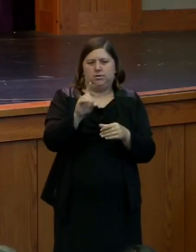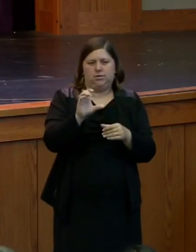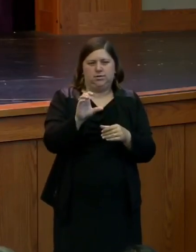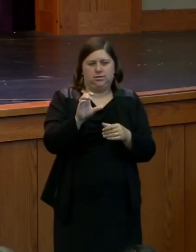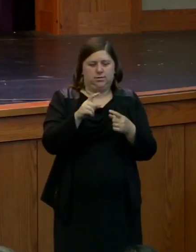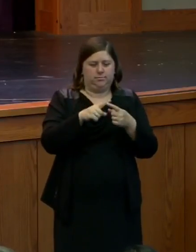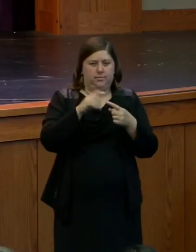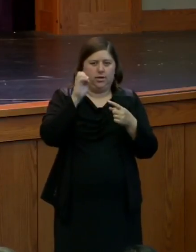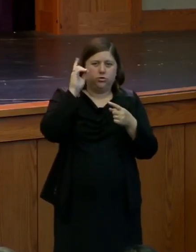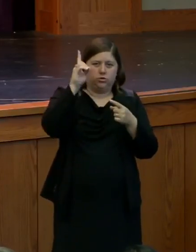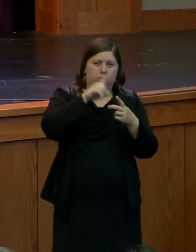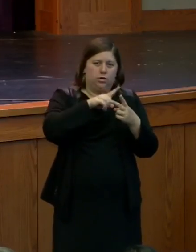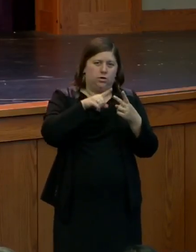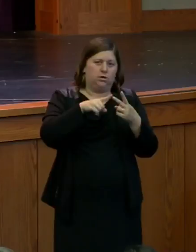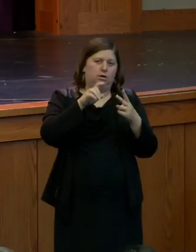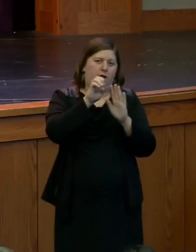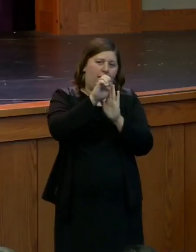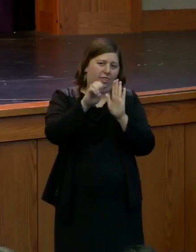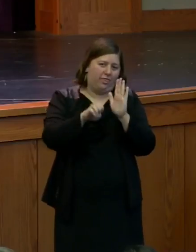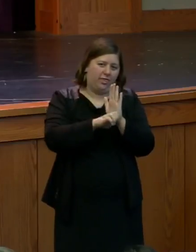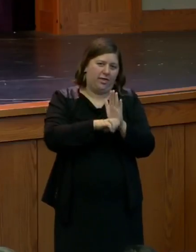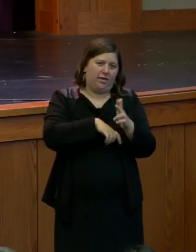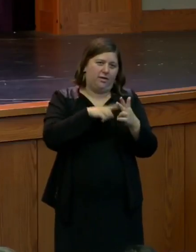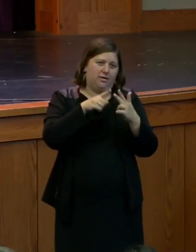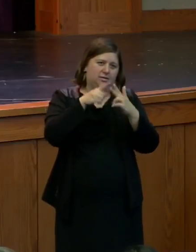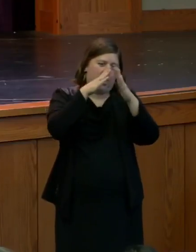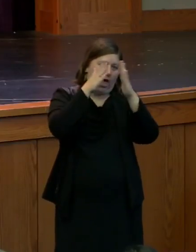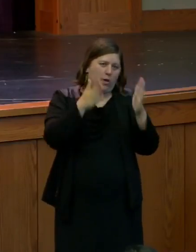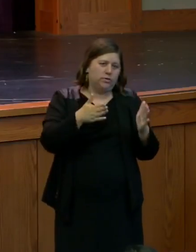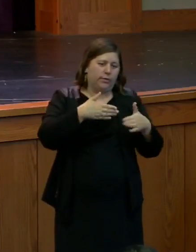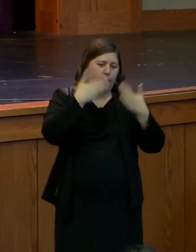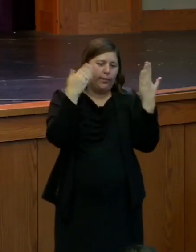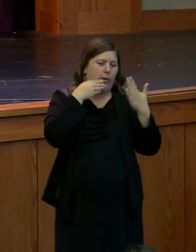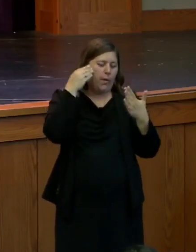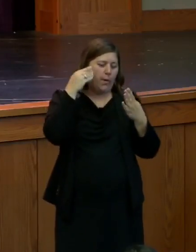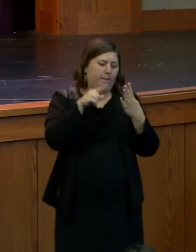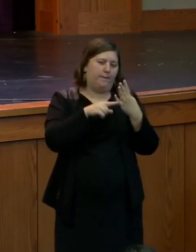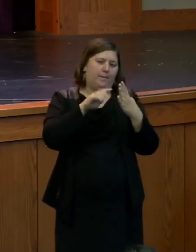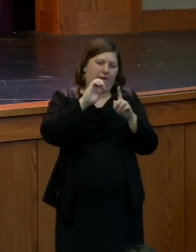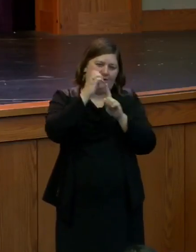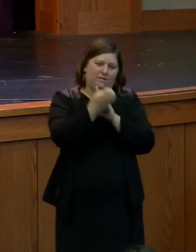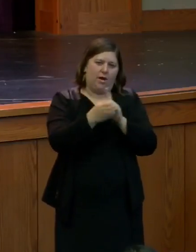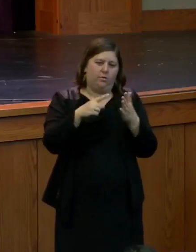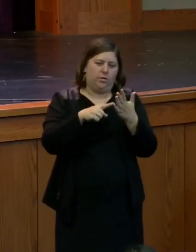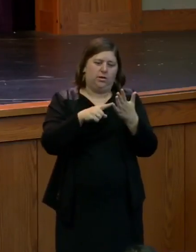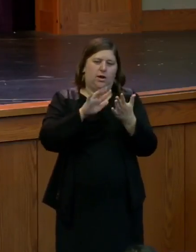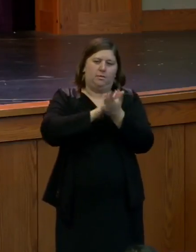EDUCATION, ETHICS, HOUSING AND HOMELESSNESS, ENVIRONMENT AND STATEHOOD.